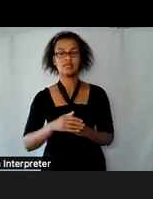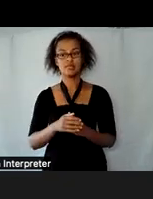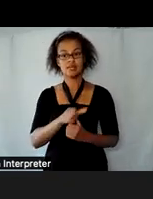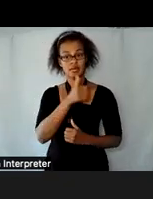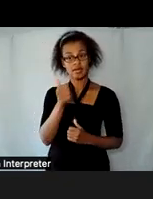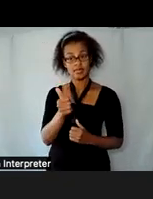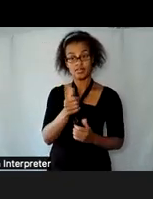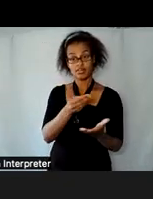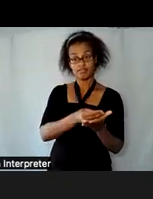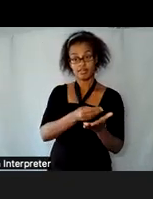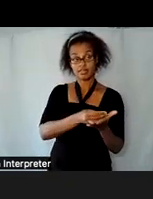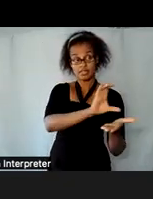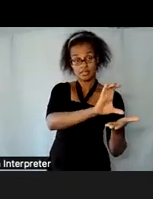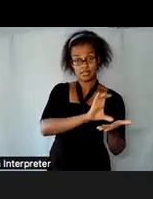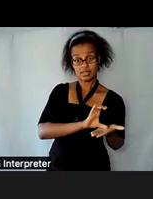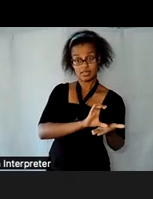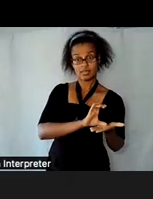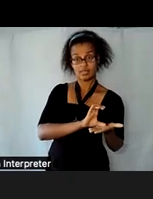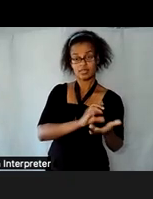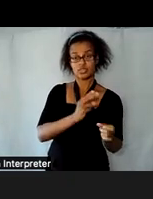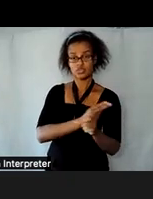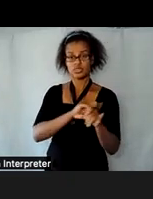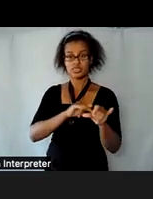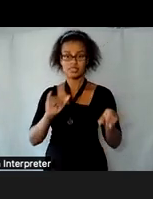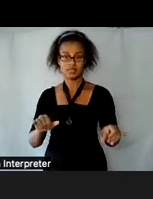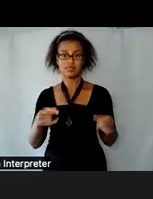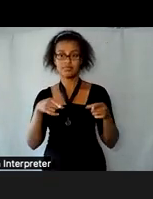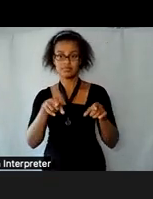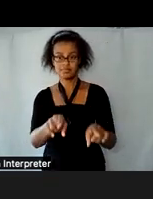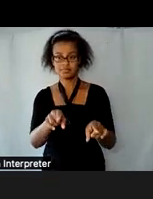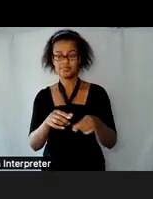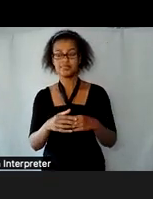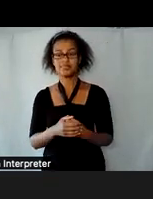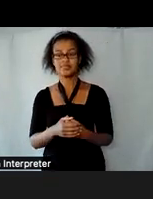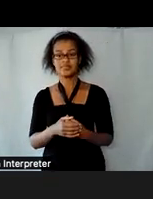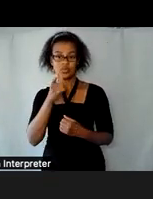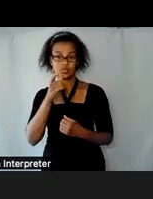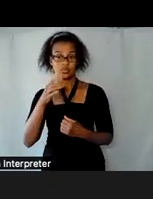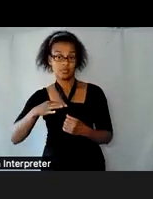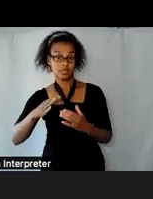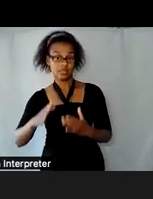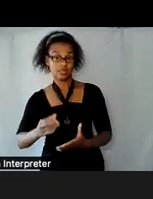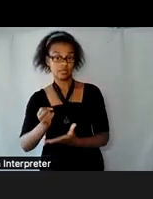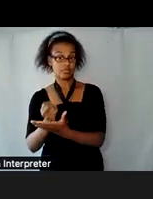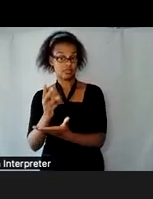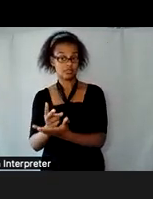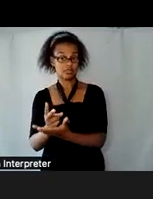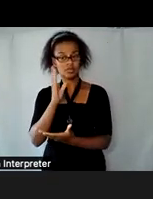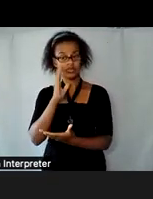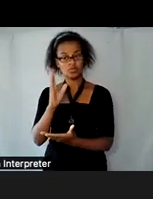And then the successful applicants will receive in kind support from Arts in the Parks, community